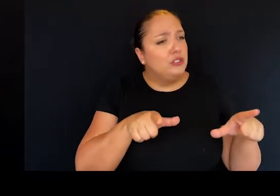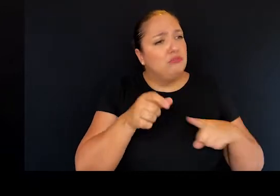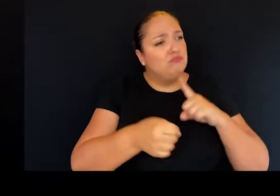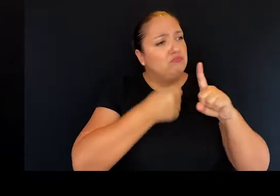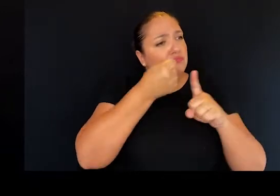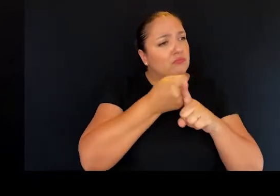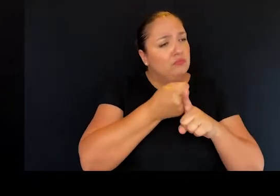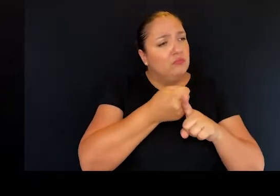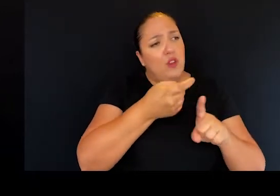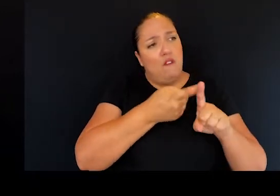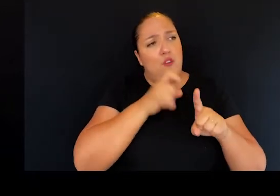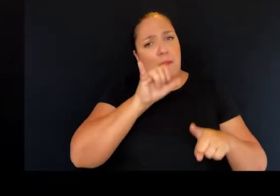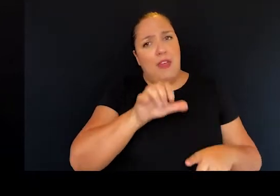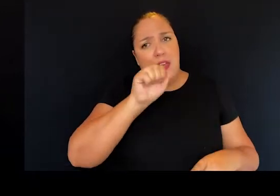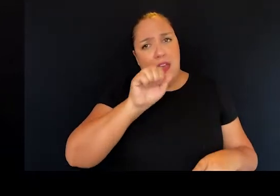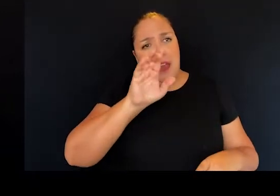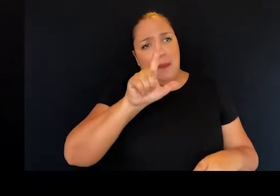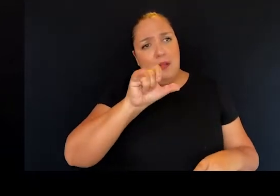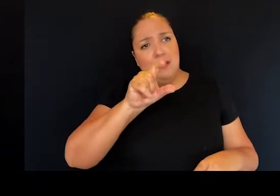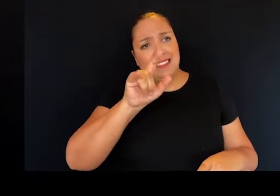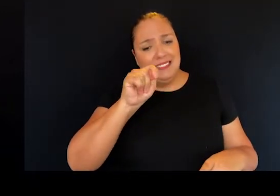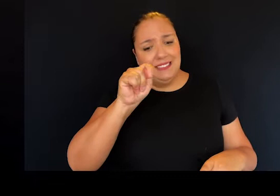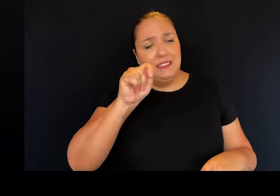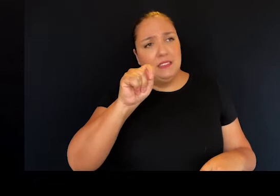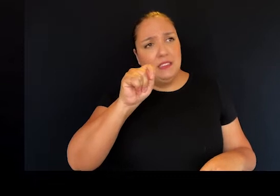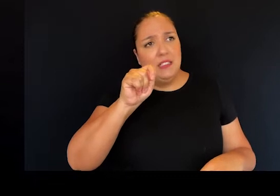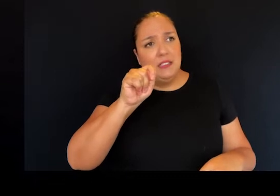is impacted by an ableist or an ableist community?